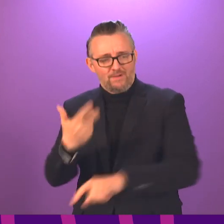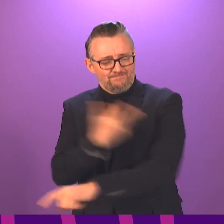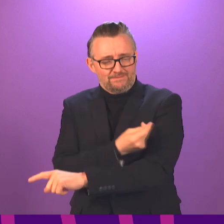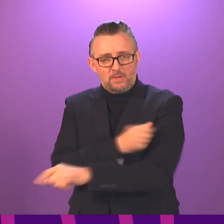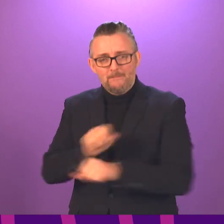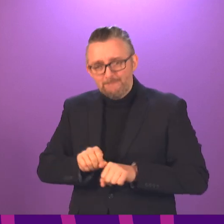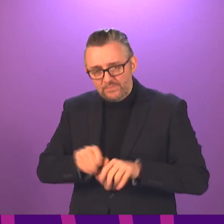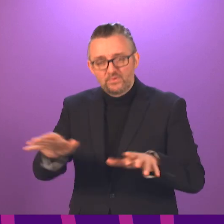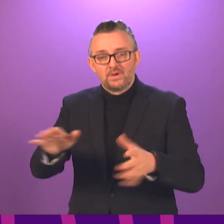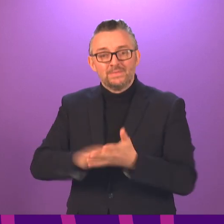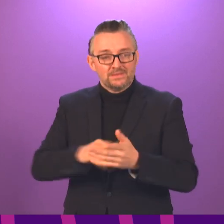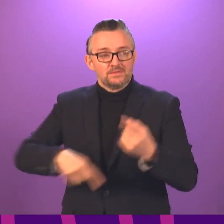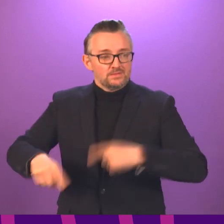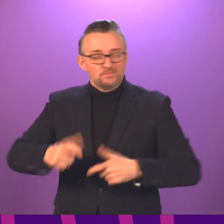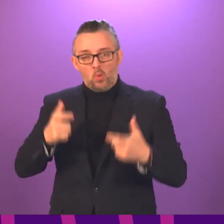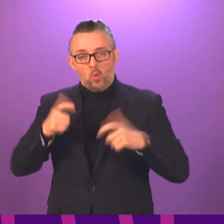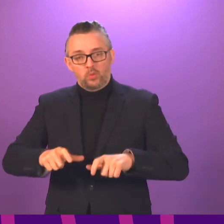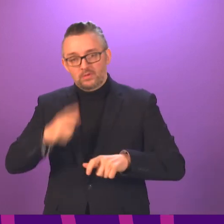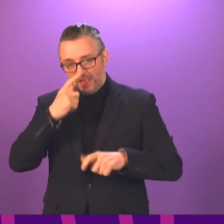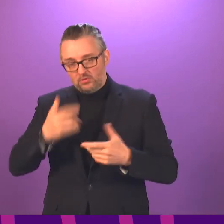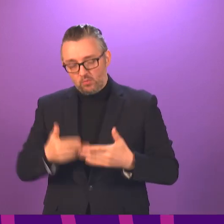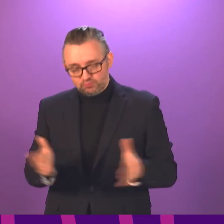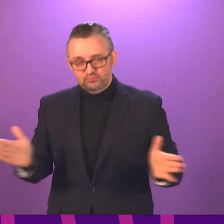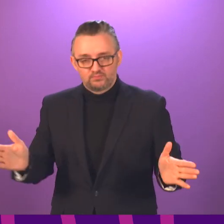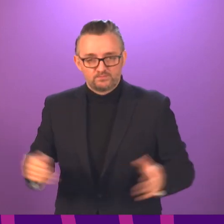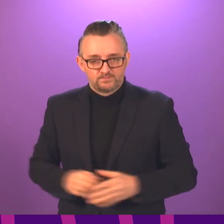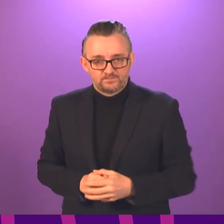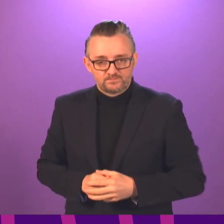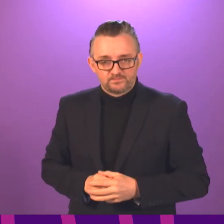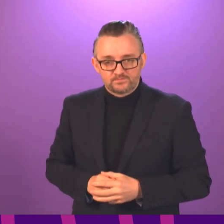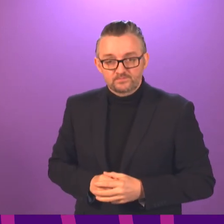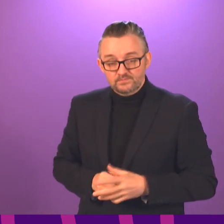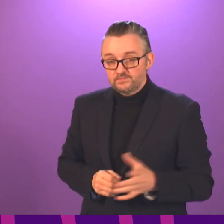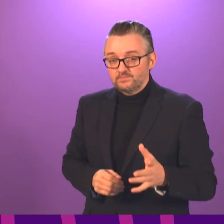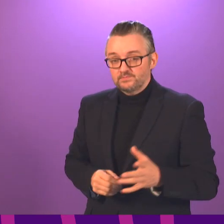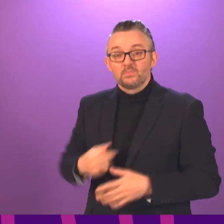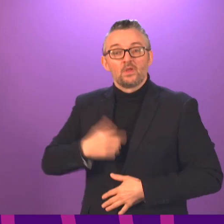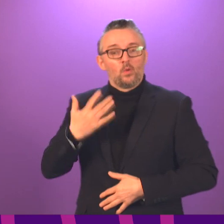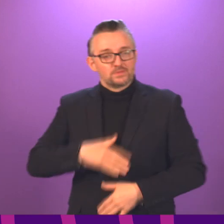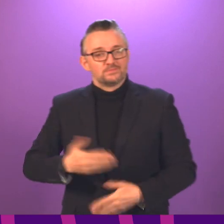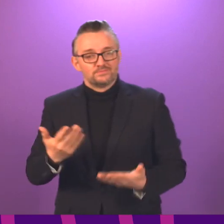collectively get out of this crisis? The First Minister: I, too, take the opportunity to welcome Anas